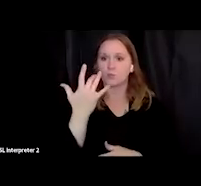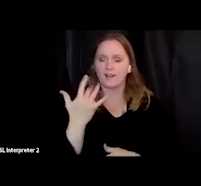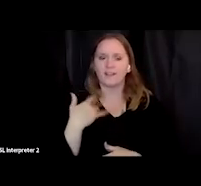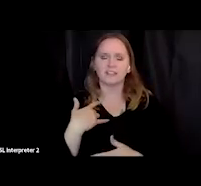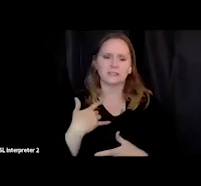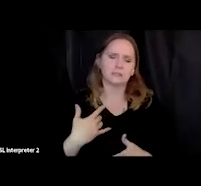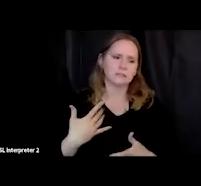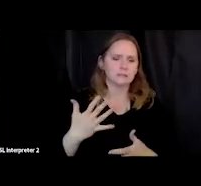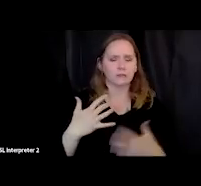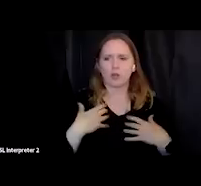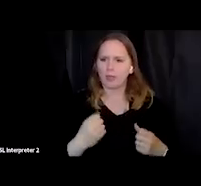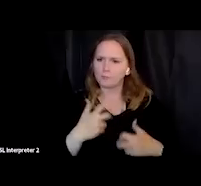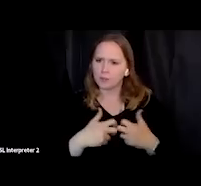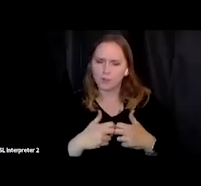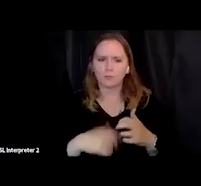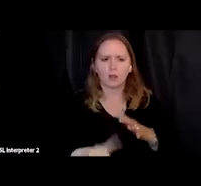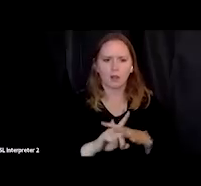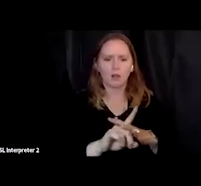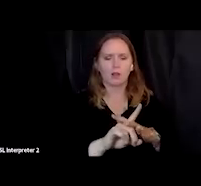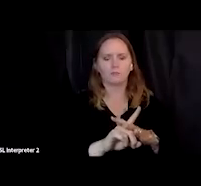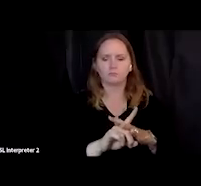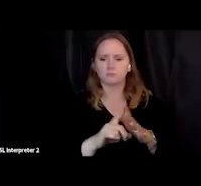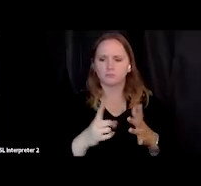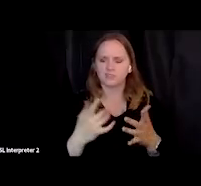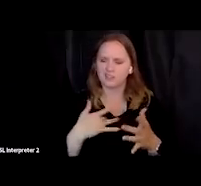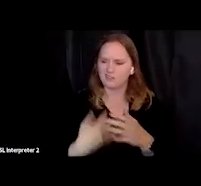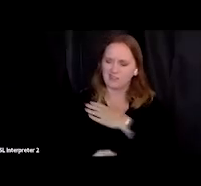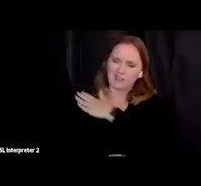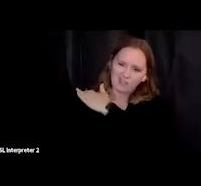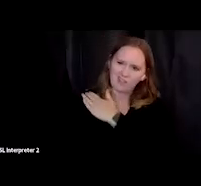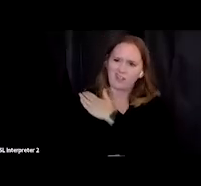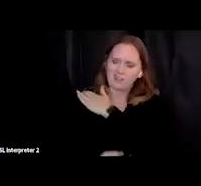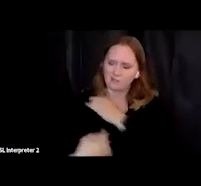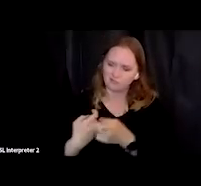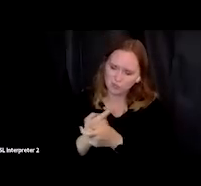of carrying these items over and over, kind of rubbing against her bones, rubbing against her joints.